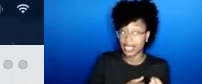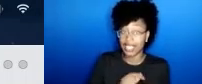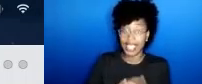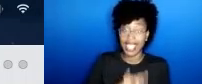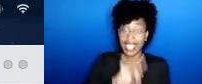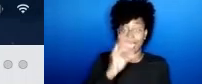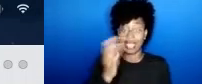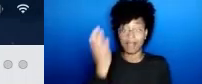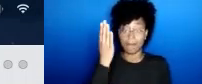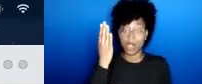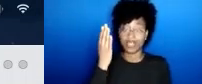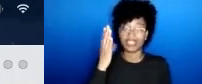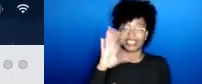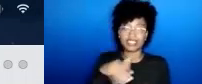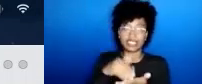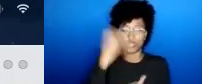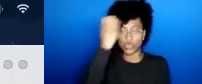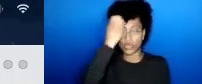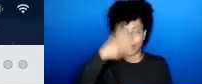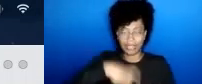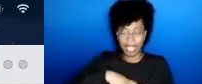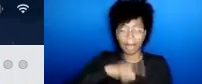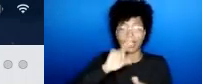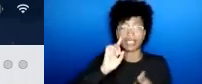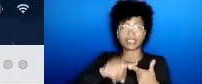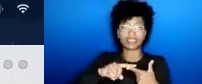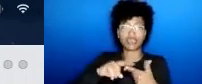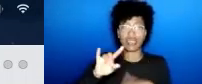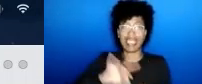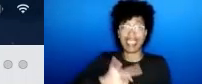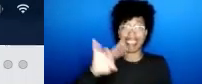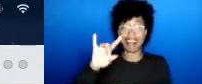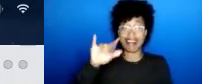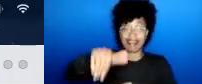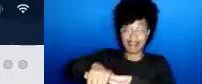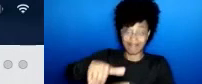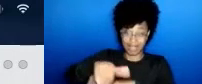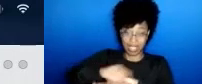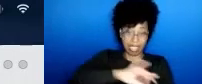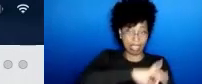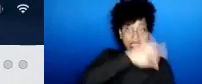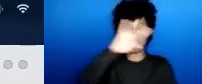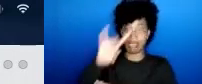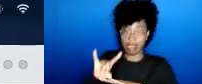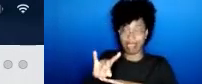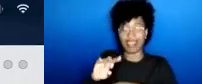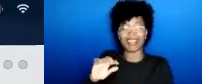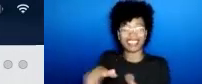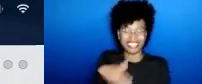Central European Time until eight in the evening Central European Time. Actually eight in the